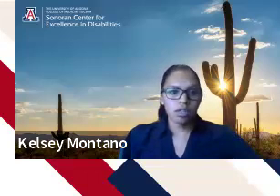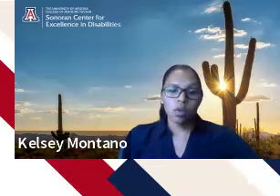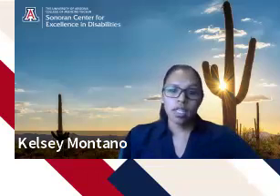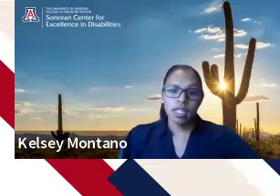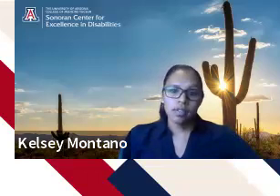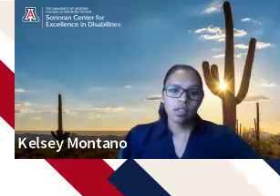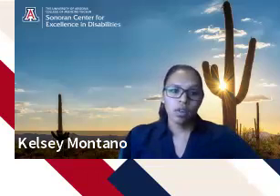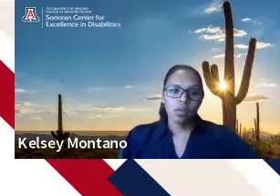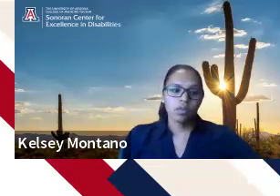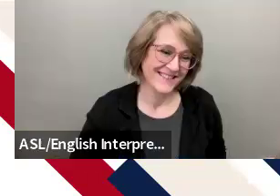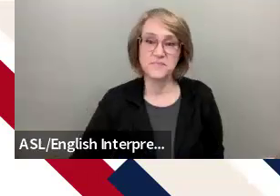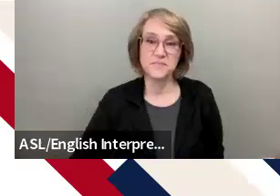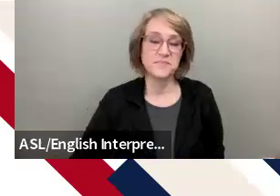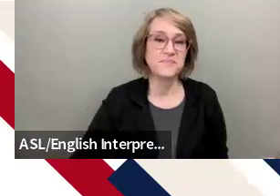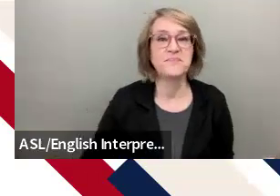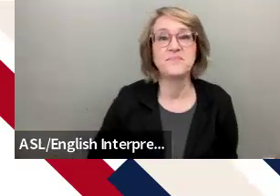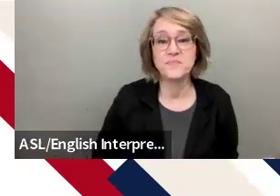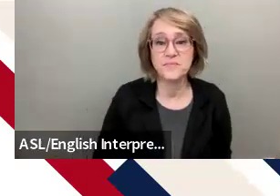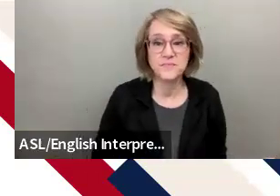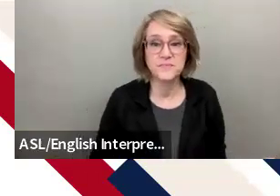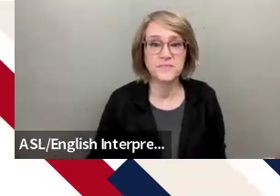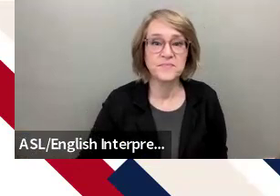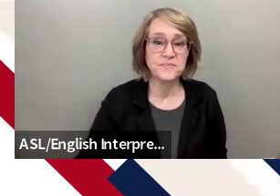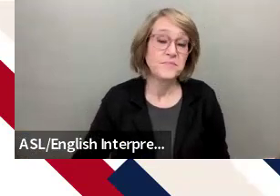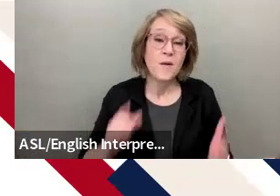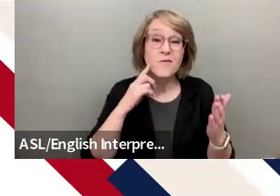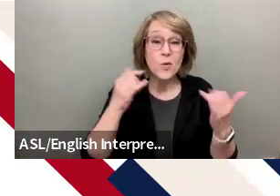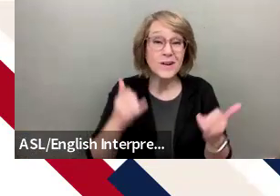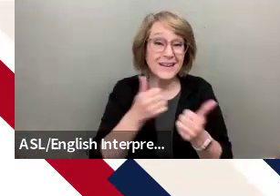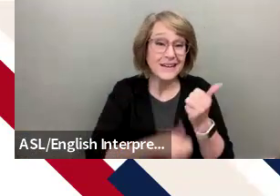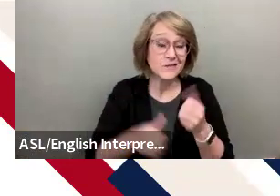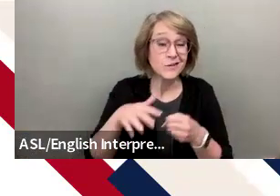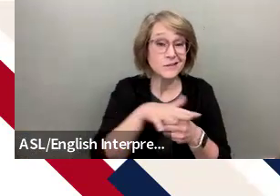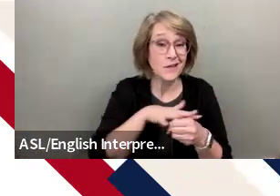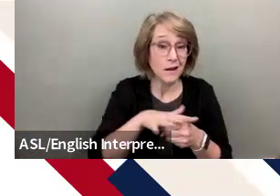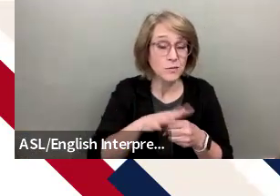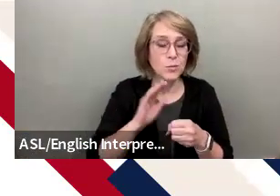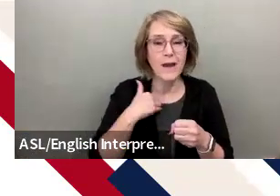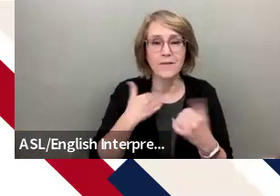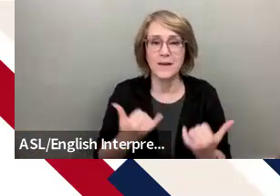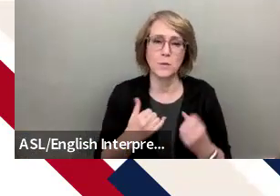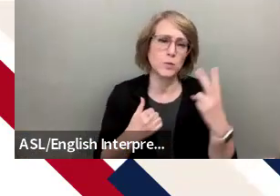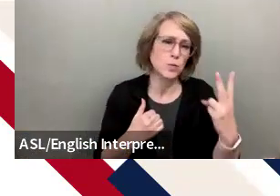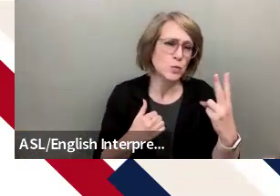THE QUANTITY. SO PER SITE WE HAVE ABOUT TWO TO THREE STUDENTS AT A TIME GOING OUT